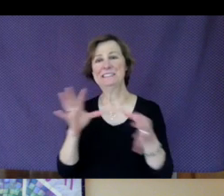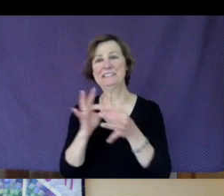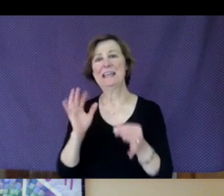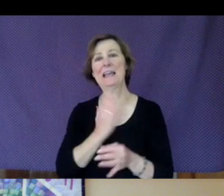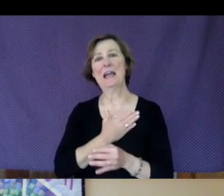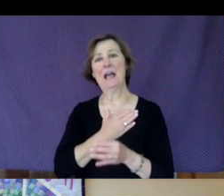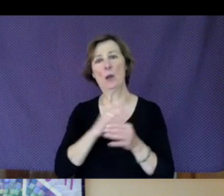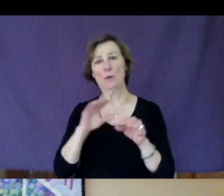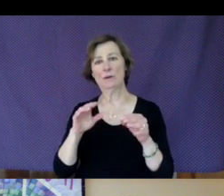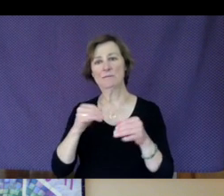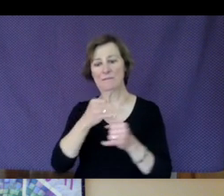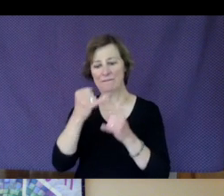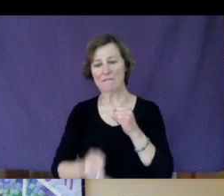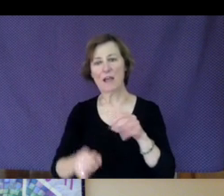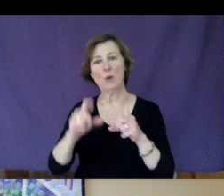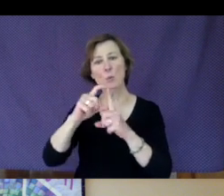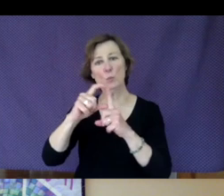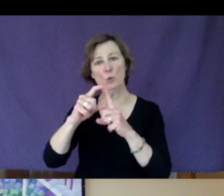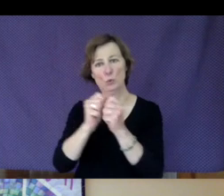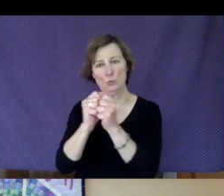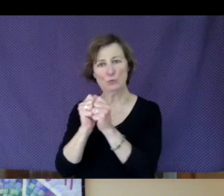So I ask you to reach out in